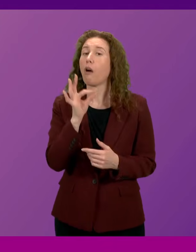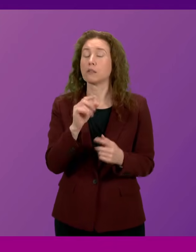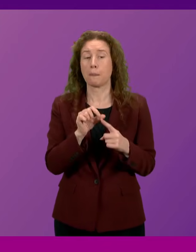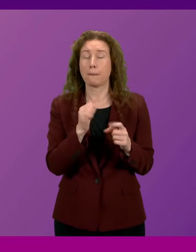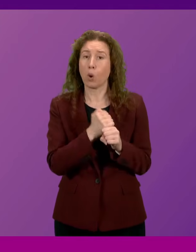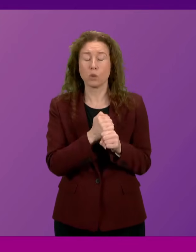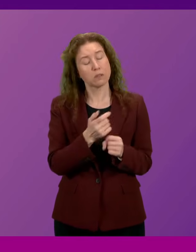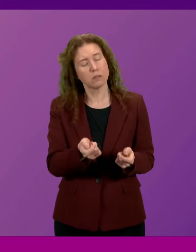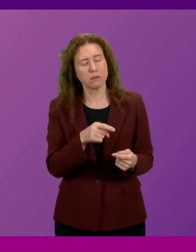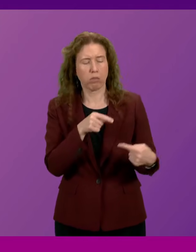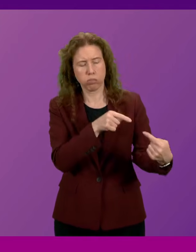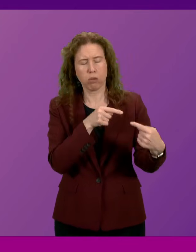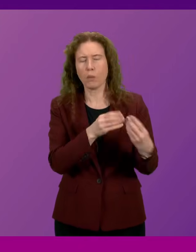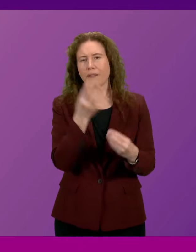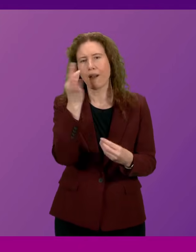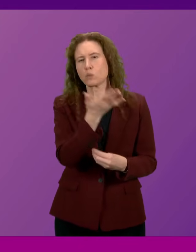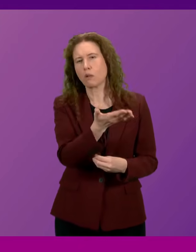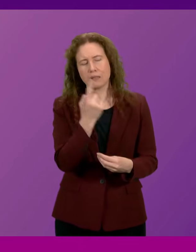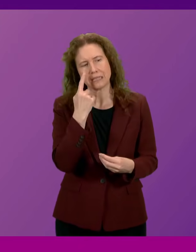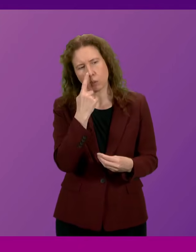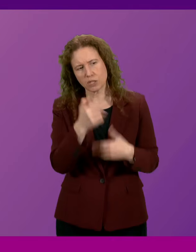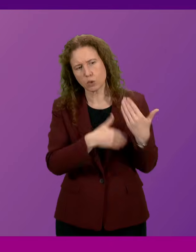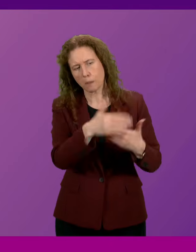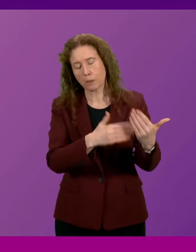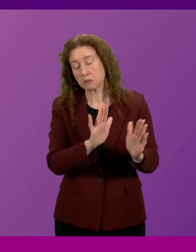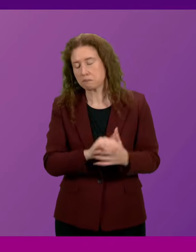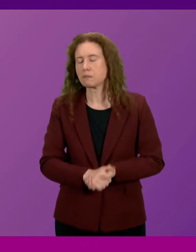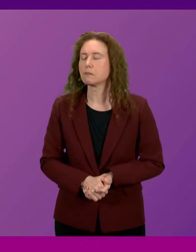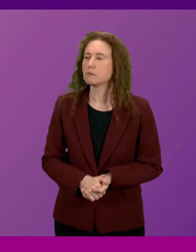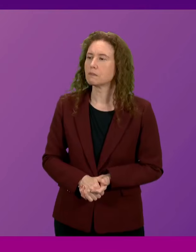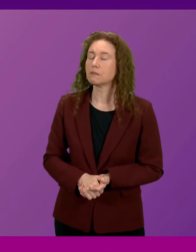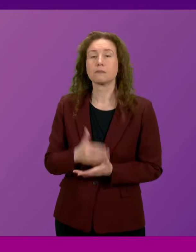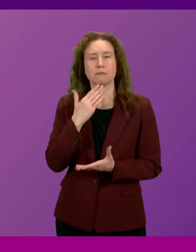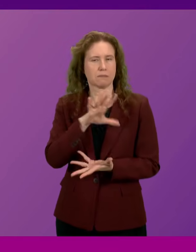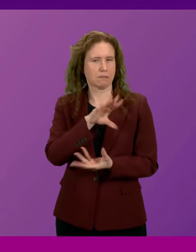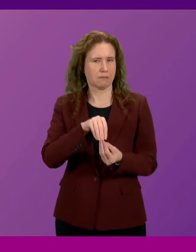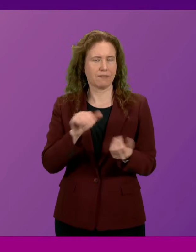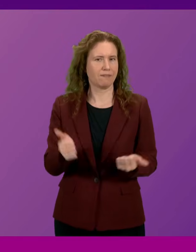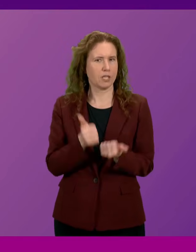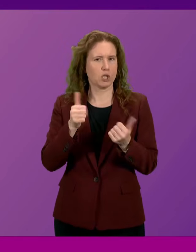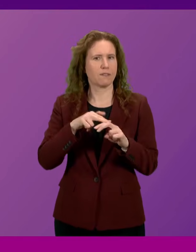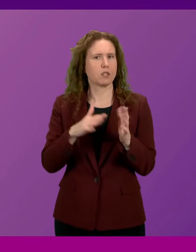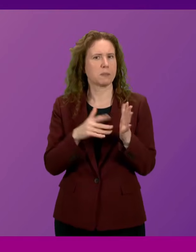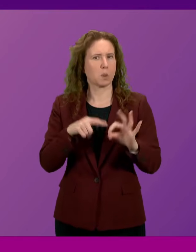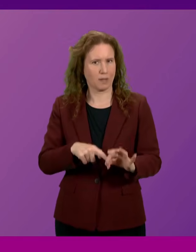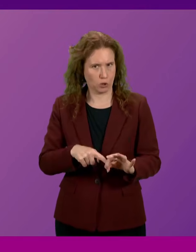to take the matter up with East Dunbartonshire Council and see what she can do about the parking. That concludes First Minister’s question time. There will be a short suspension before the next